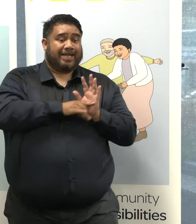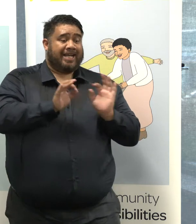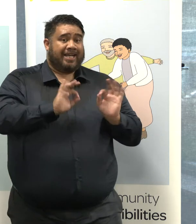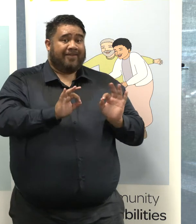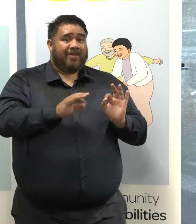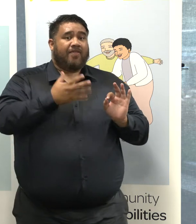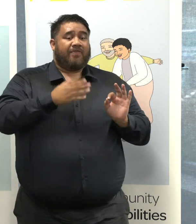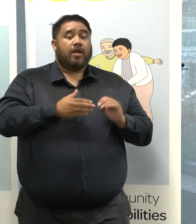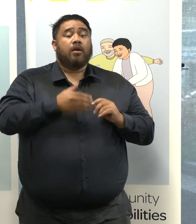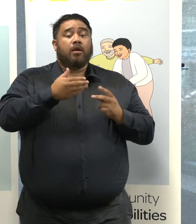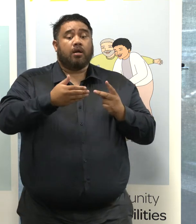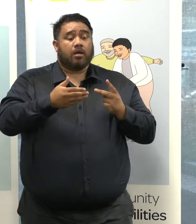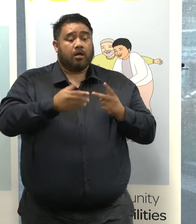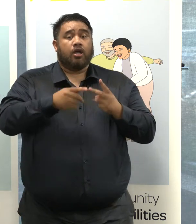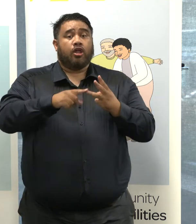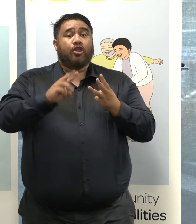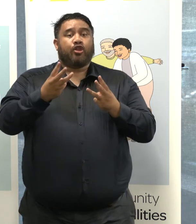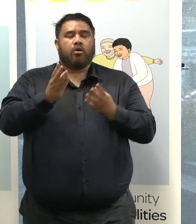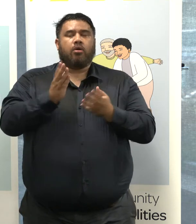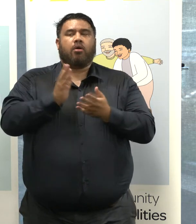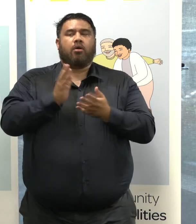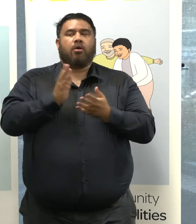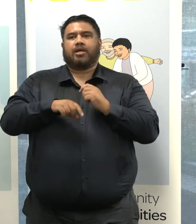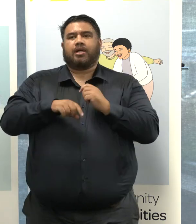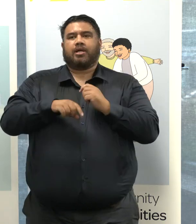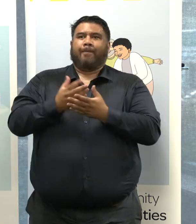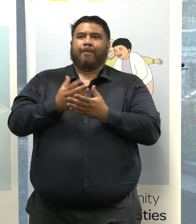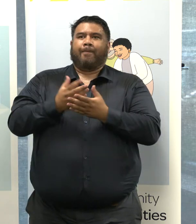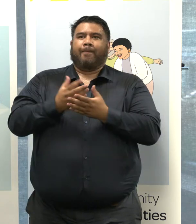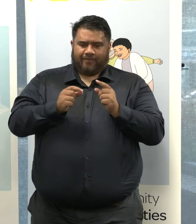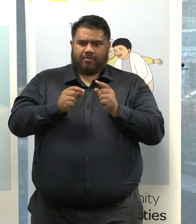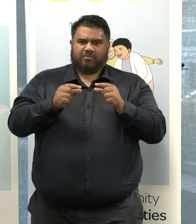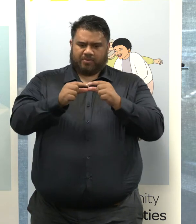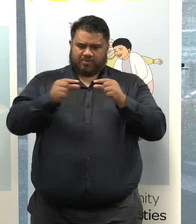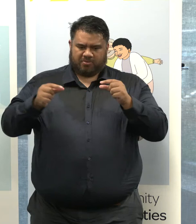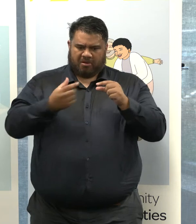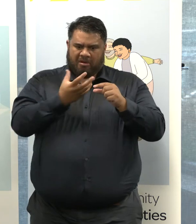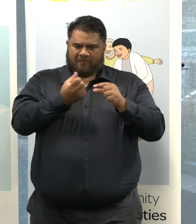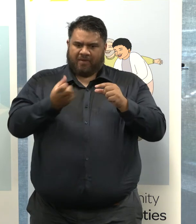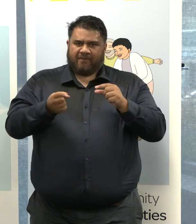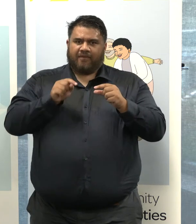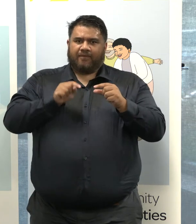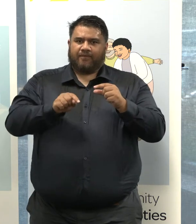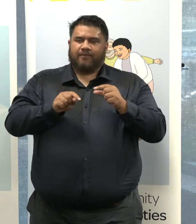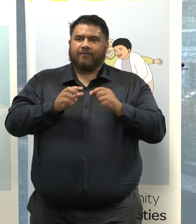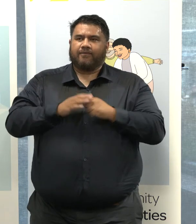you will have seen or heard directly from friends and colleagues who maybe had one or